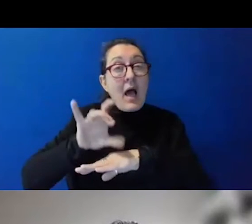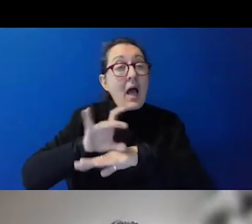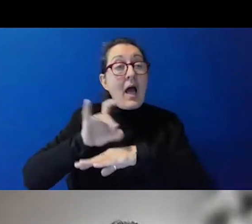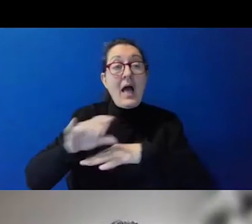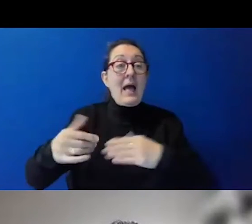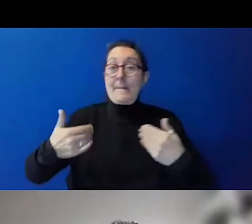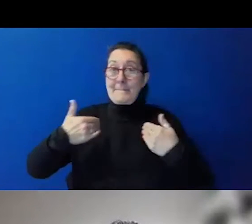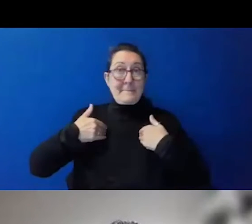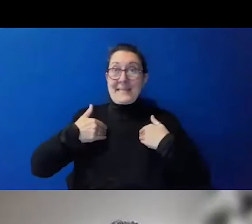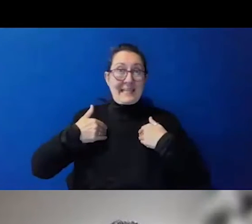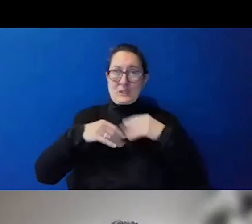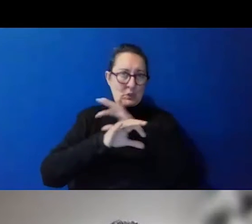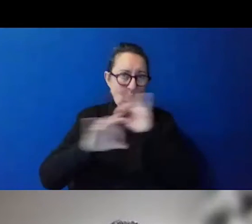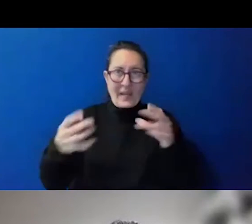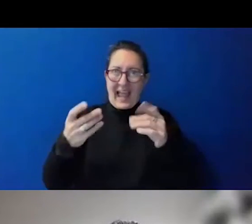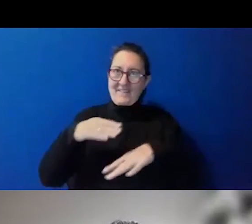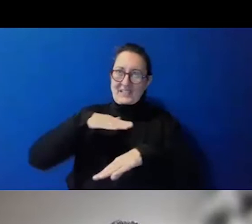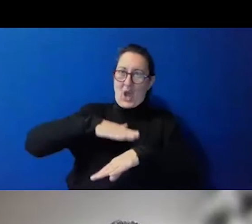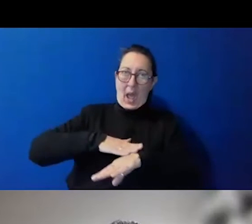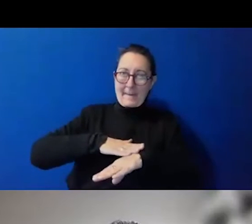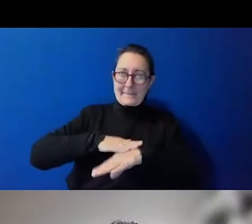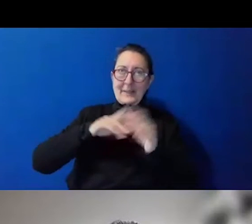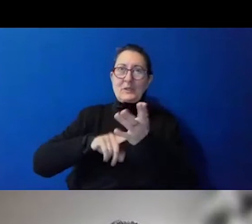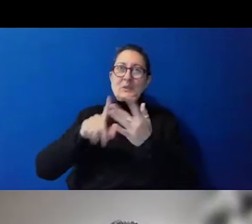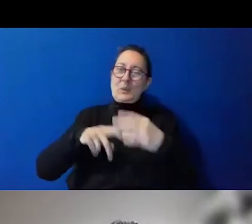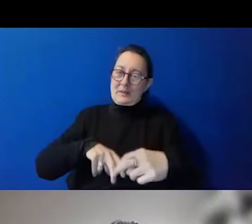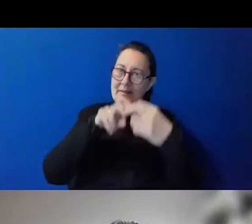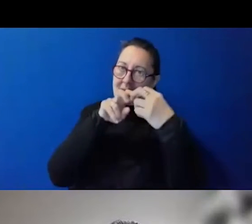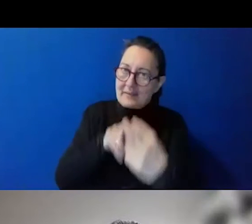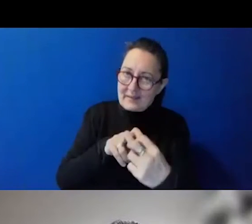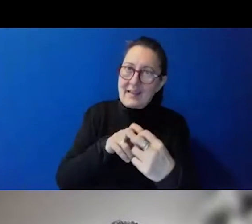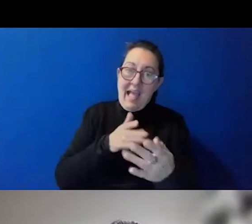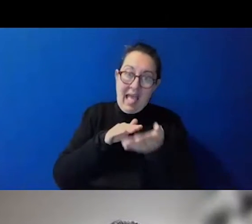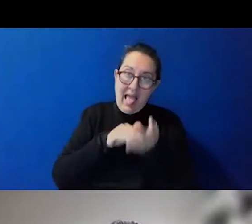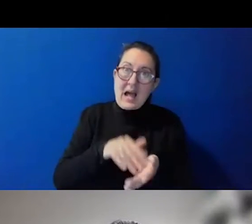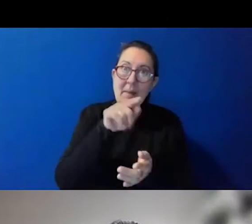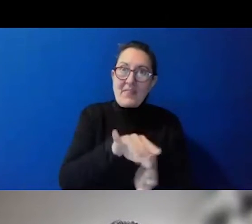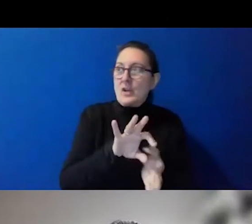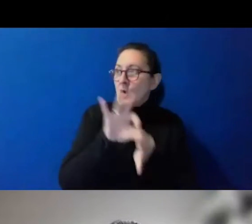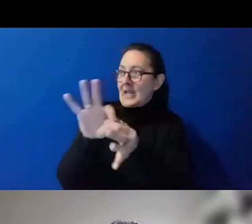the time to give to someone to help them connect with all the support services that they need and